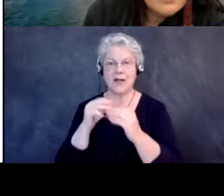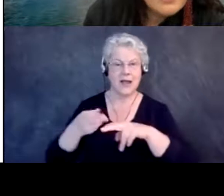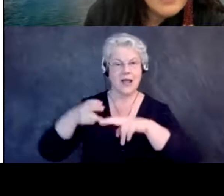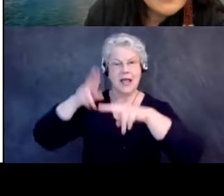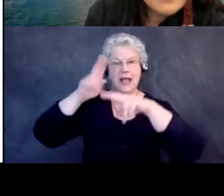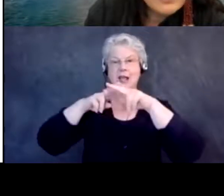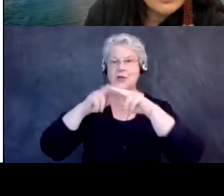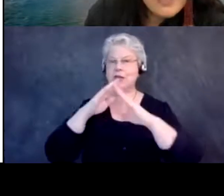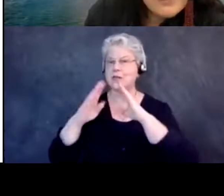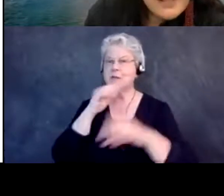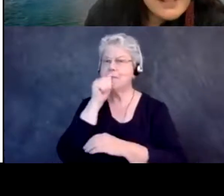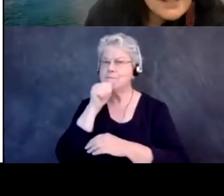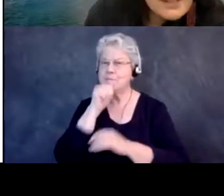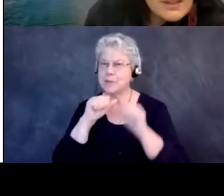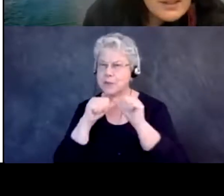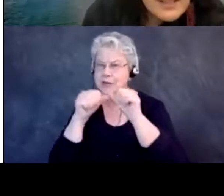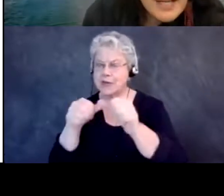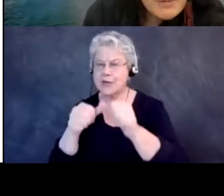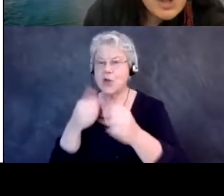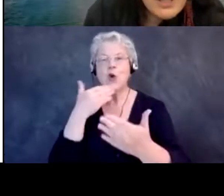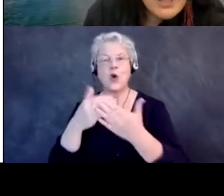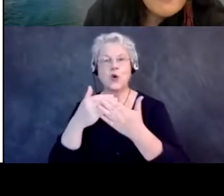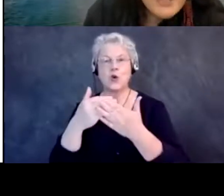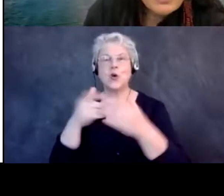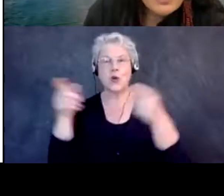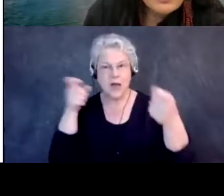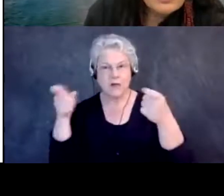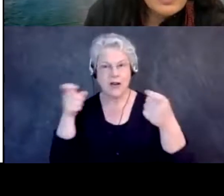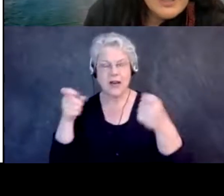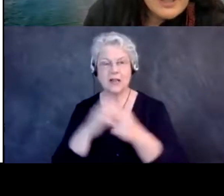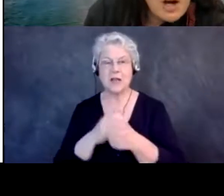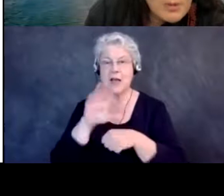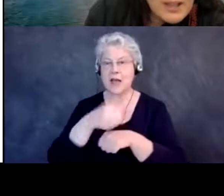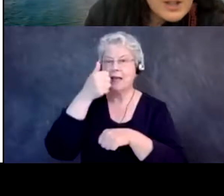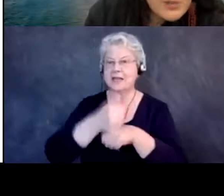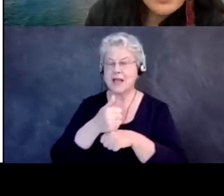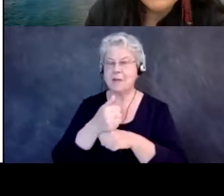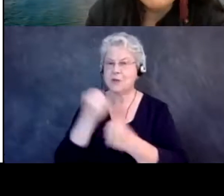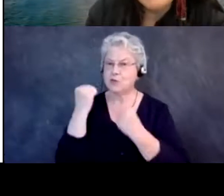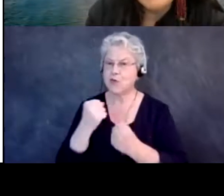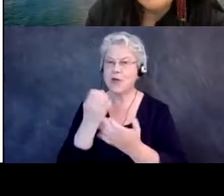enhancing good governance, establishing a vibrant local economy as well as promoting health and